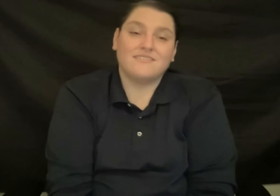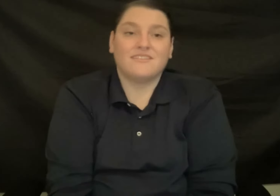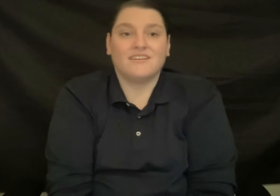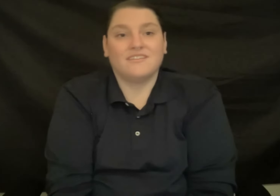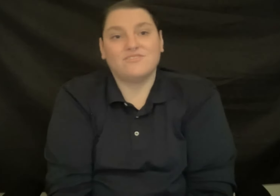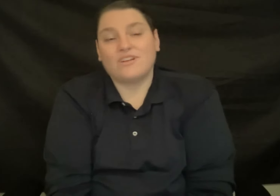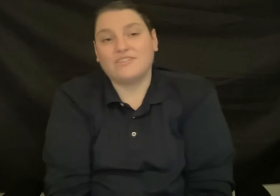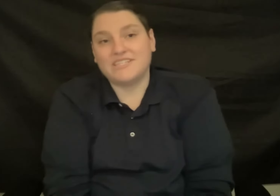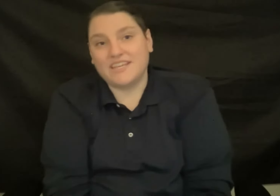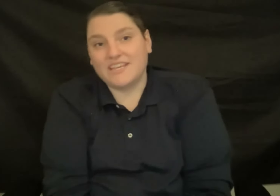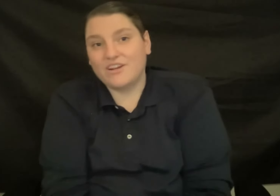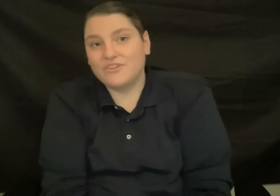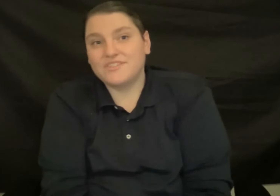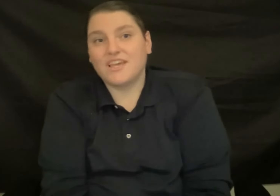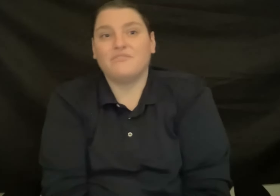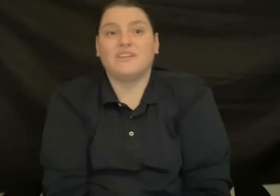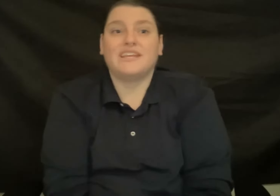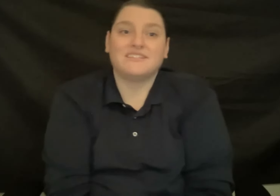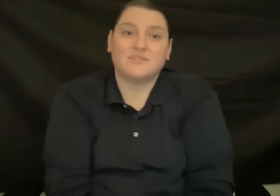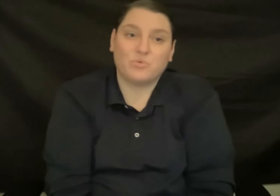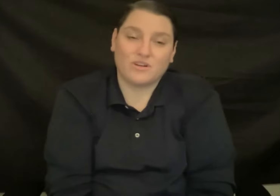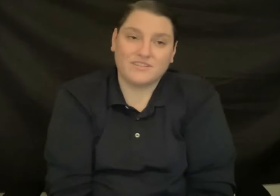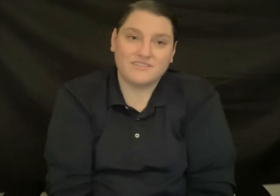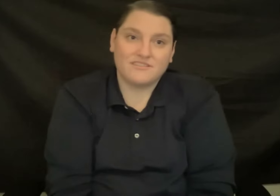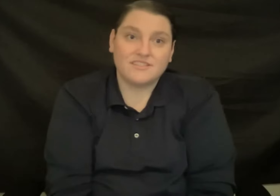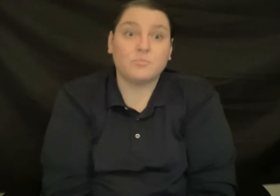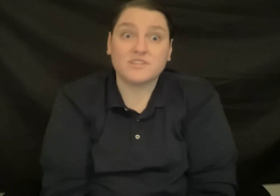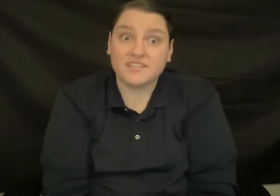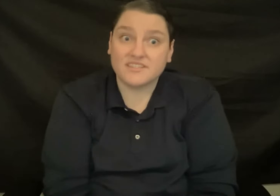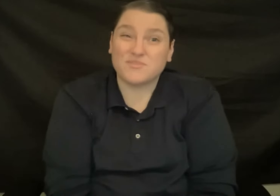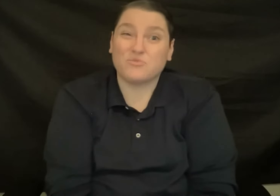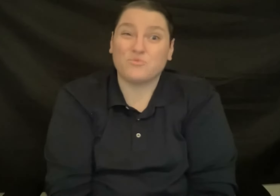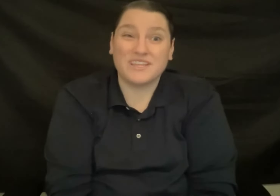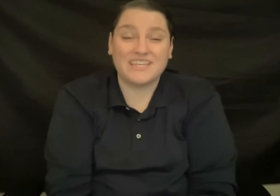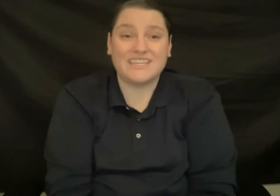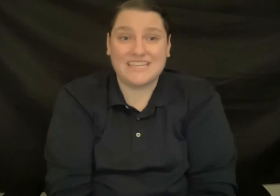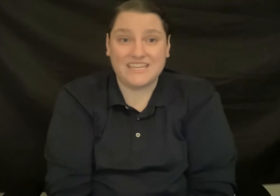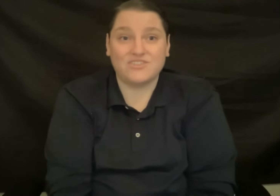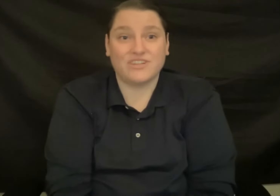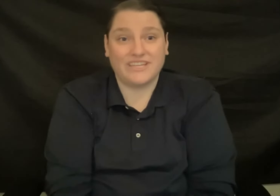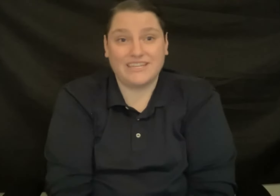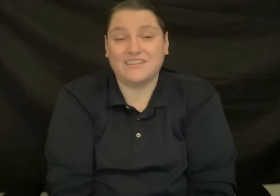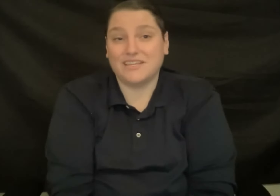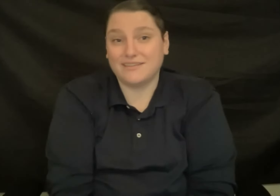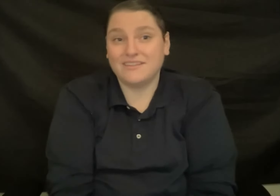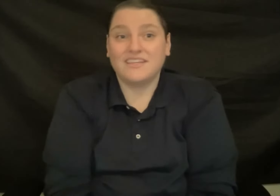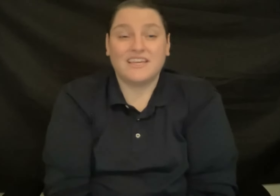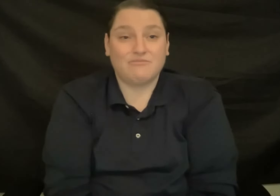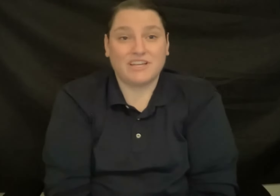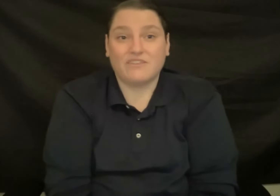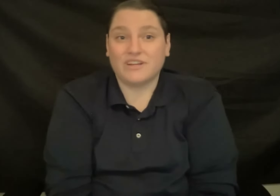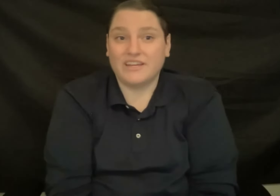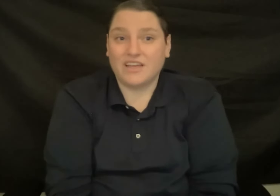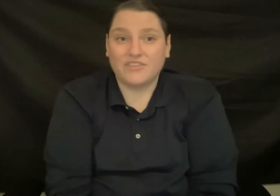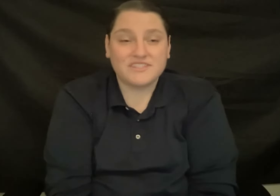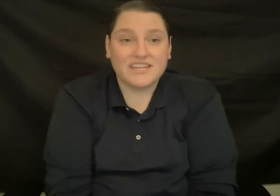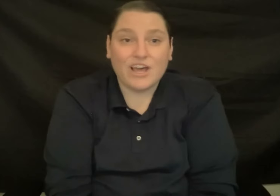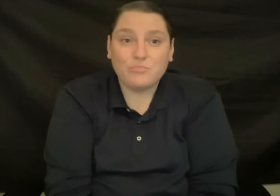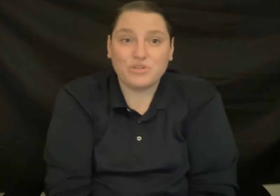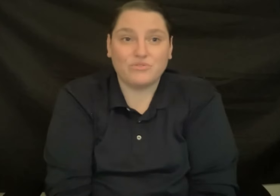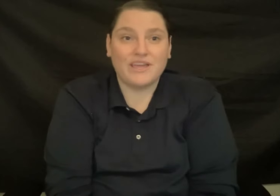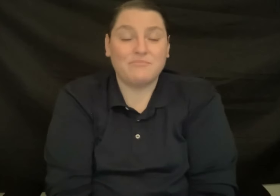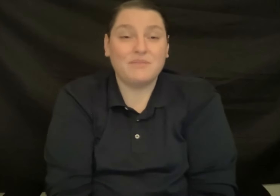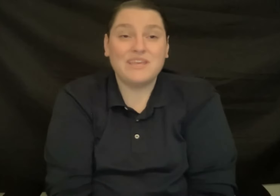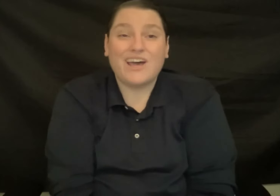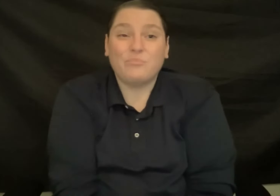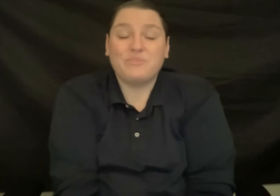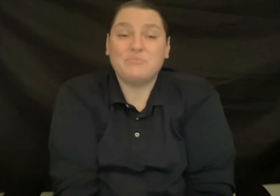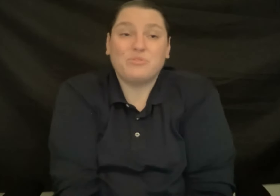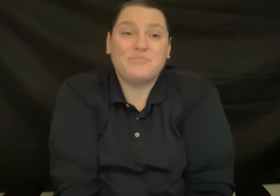Social engagement is always helpful. Any time you're socially engaged and connecting with people, that's always helpful. If you're isolated and not interacting with others,